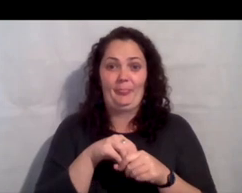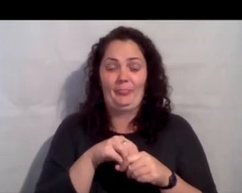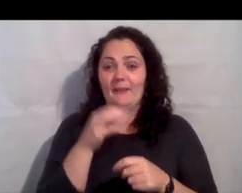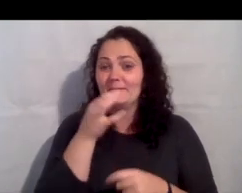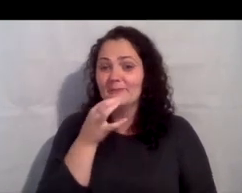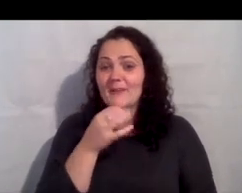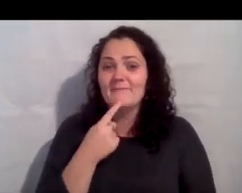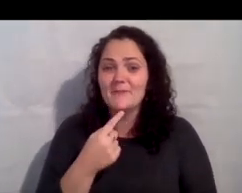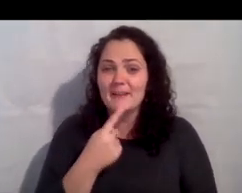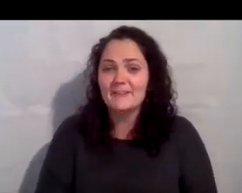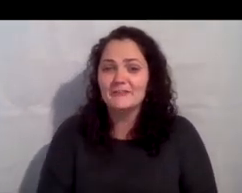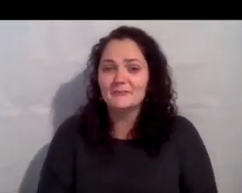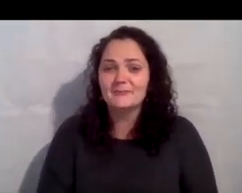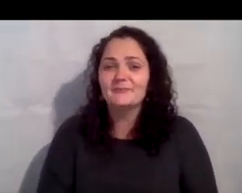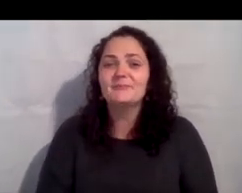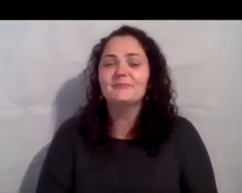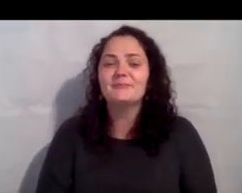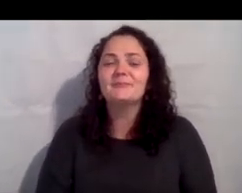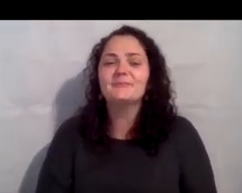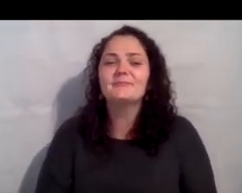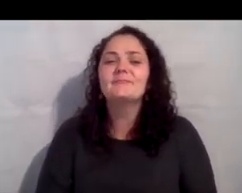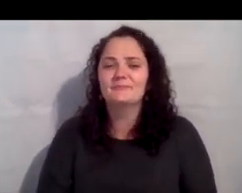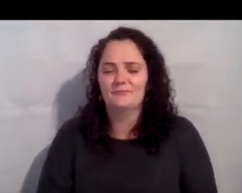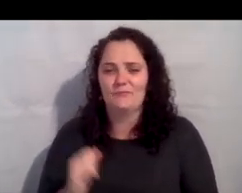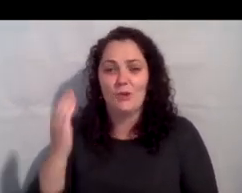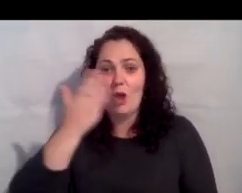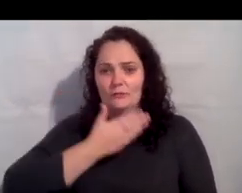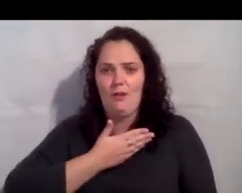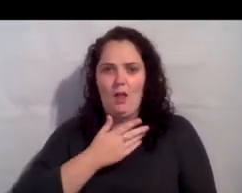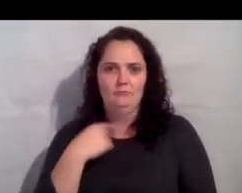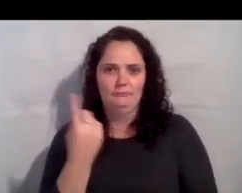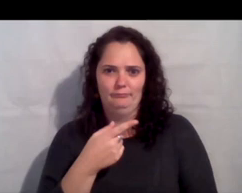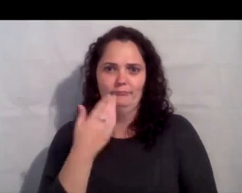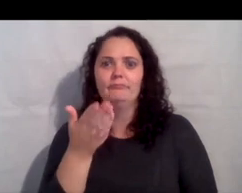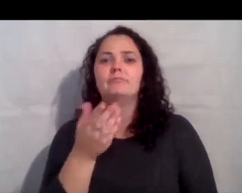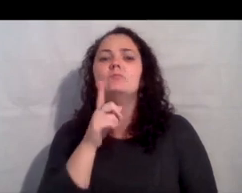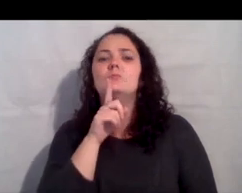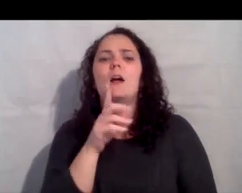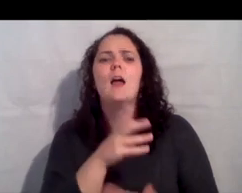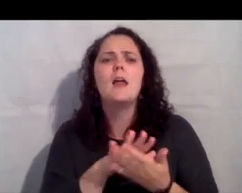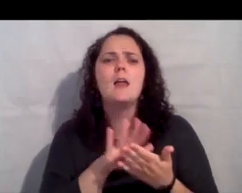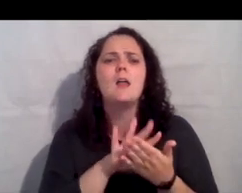Now this is what we're really going to focus on tonight, is we're going to focus on how to use your line and how to use your contour to capture